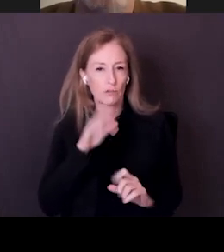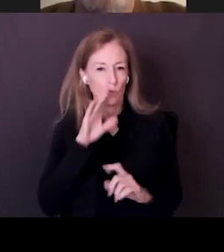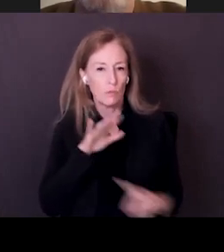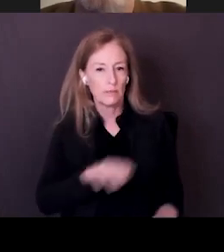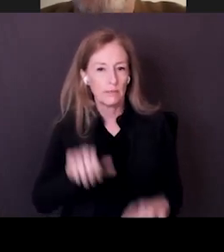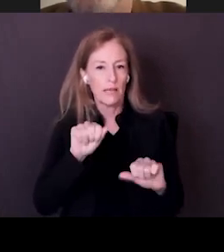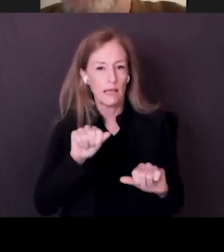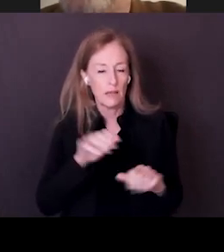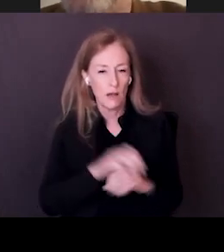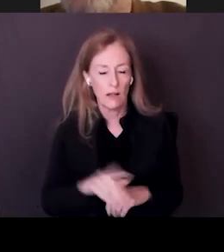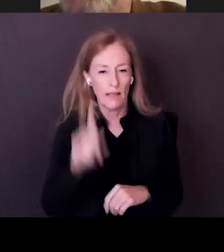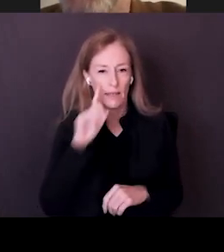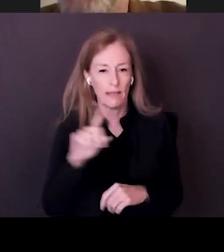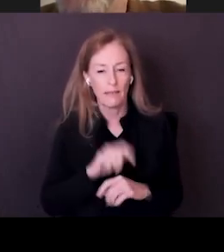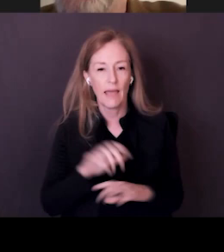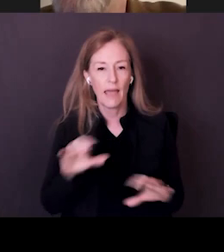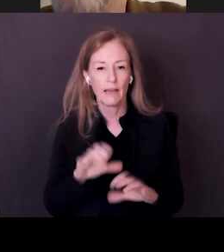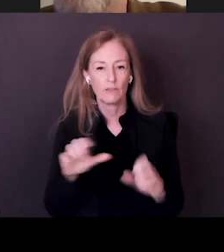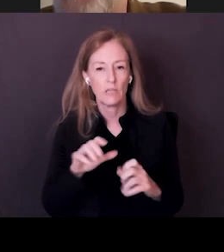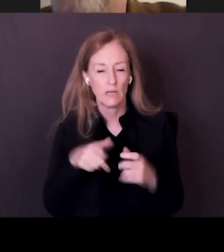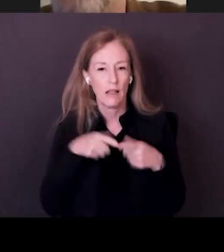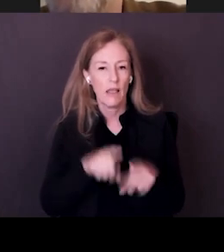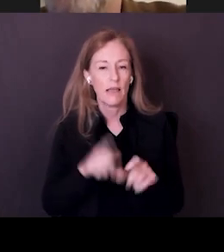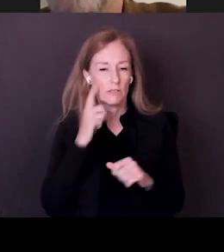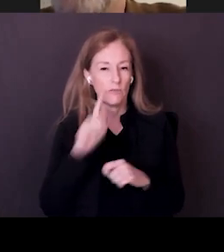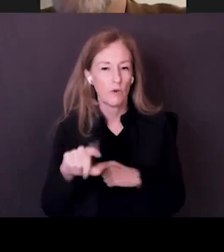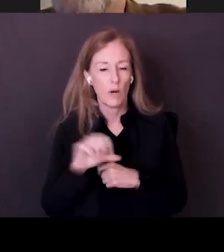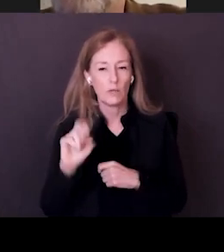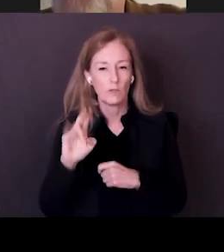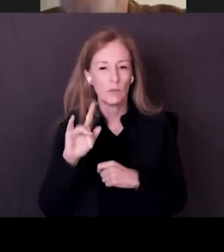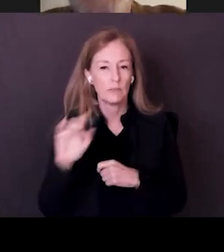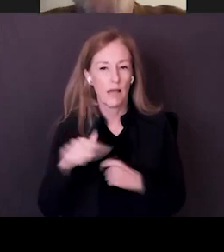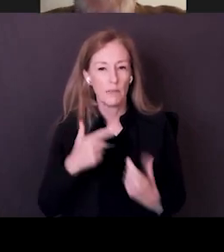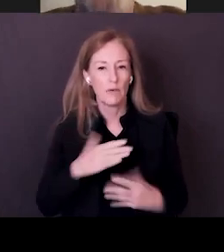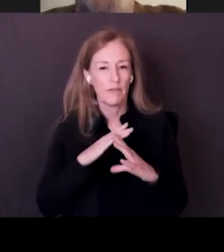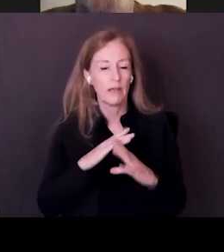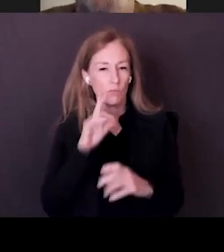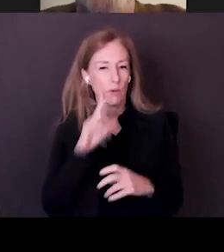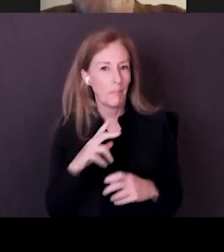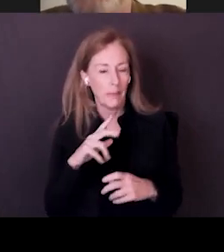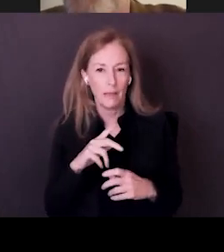FOR SUICIDE PREVENTION WILL BE INSTRUMENTAL IN THAT.